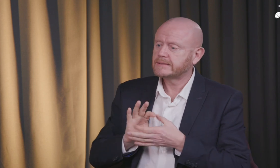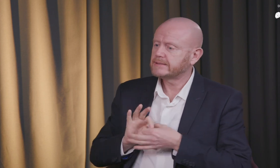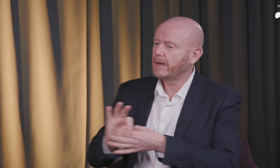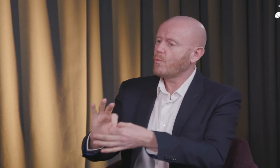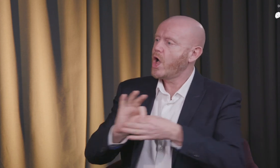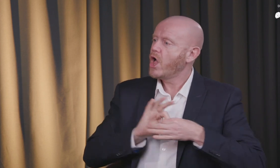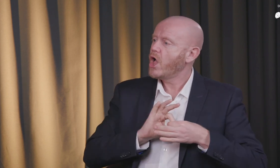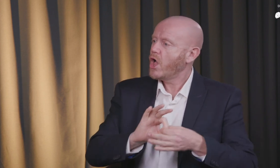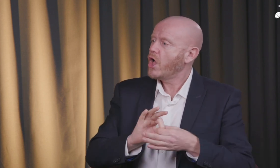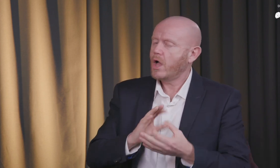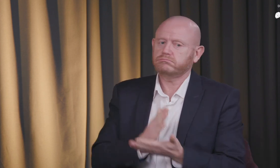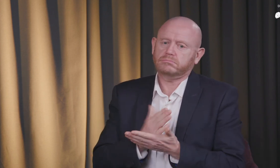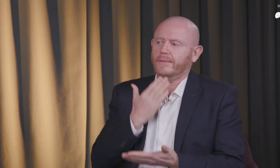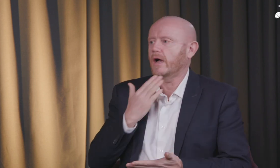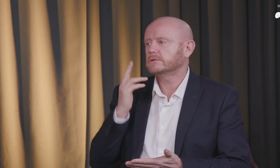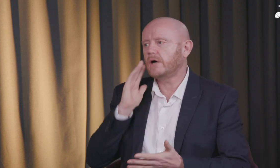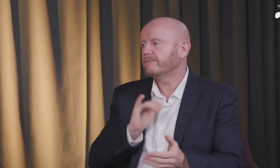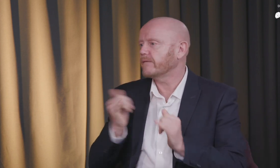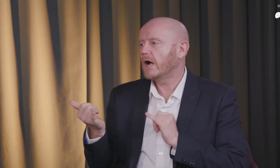That means that those networking opportunities were all thanks to Deaffest.